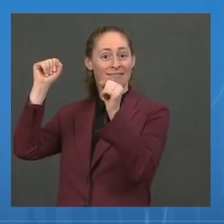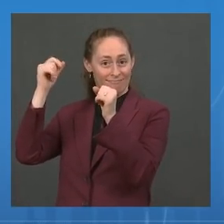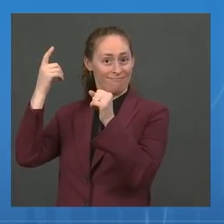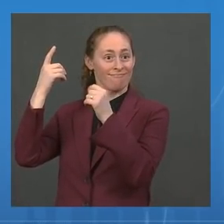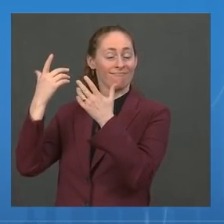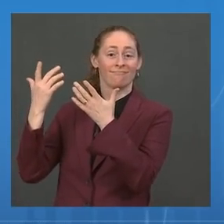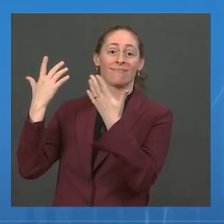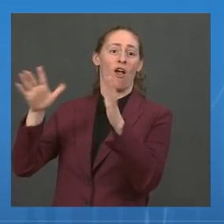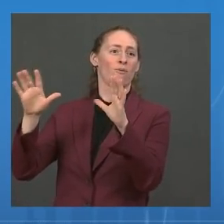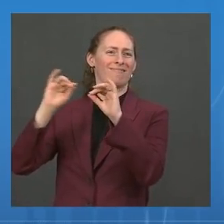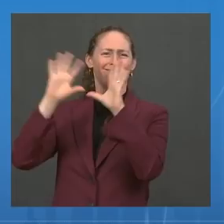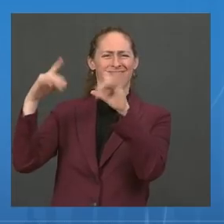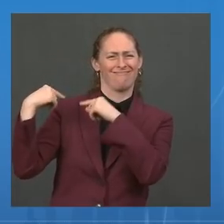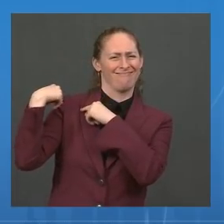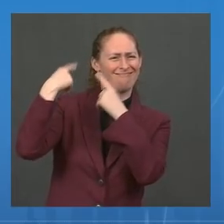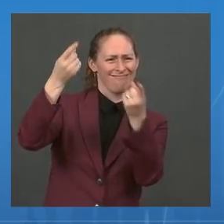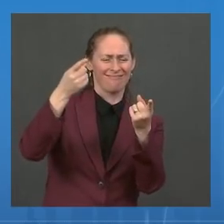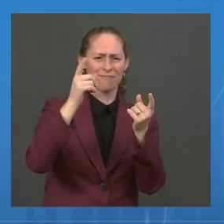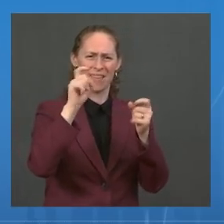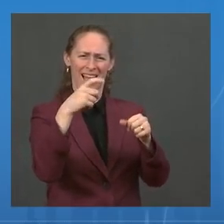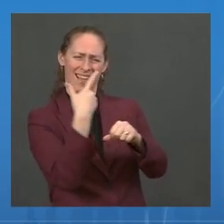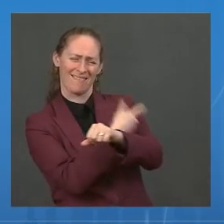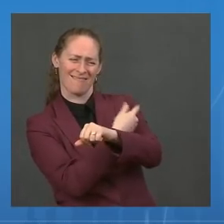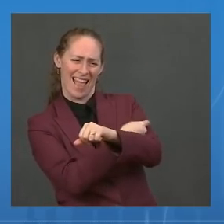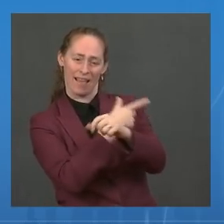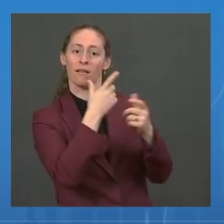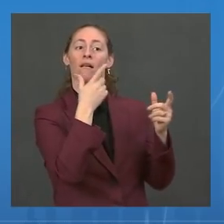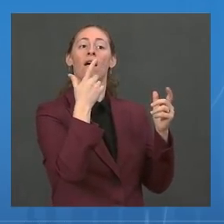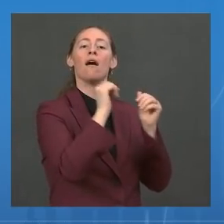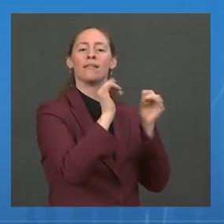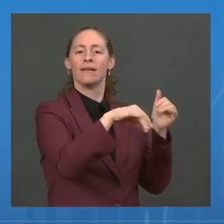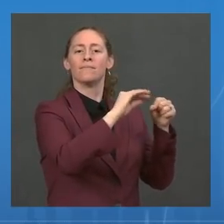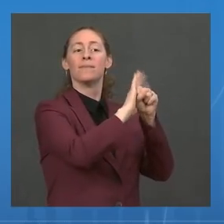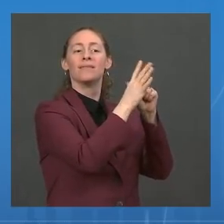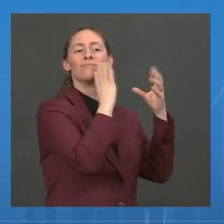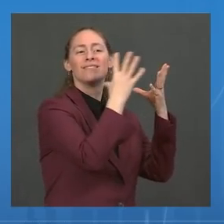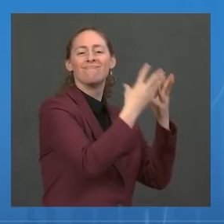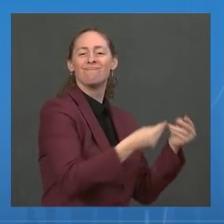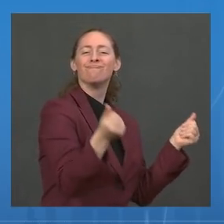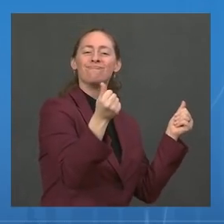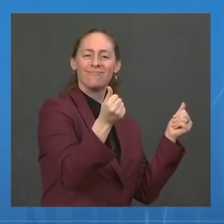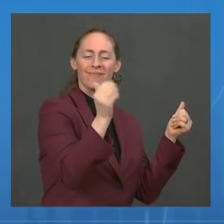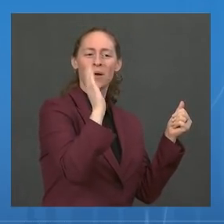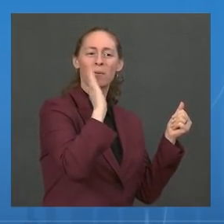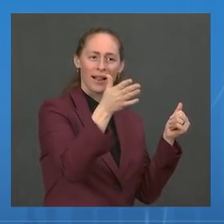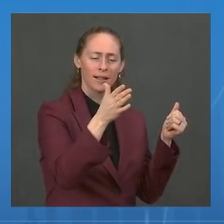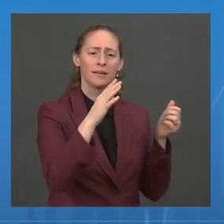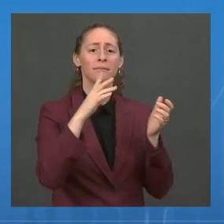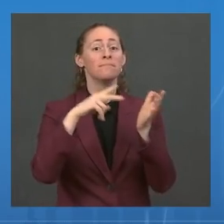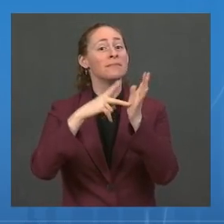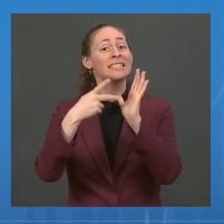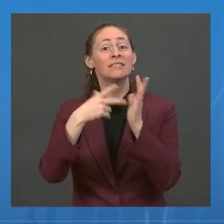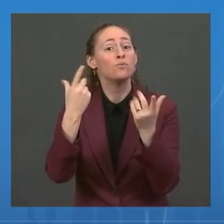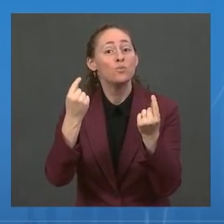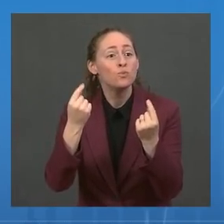are the path out of the pandemic. And every day since, we've been laser-focused on getting more and more Americans vaccinated.